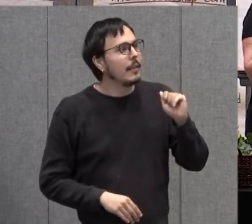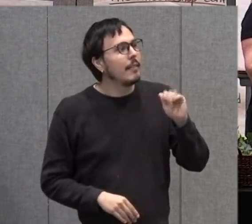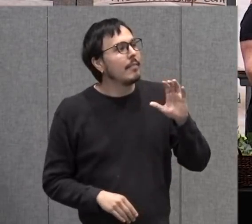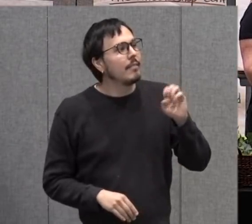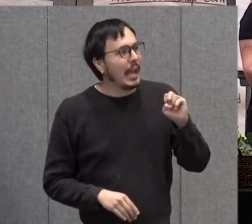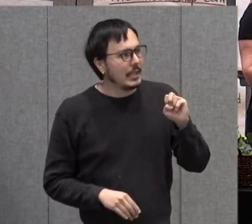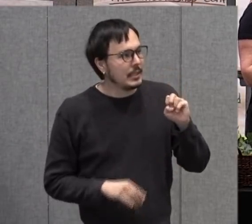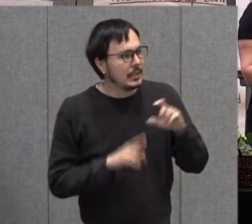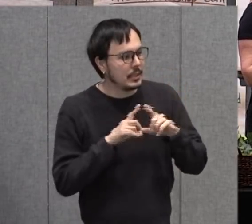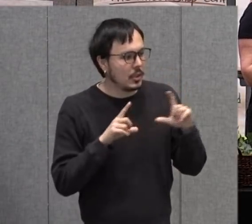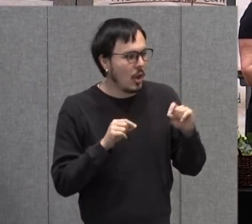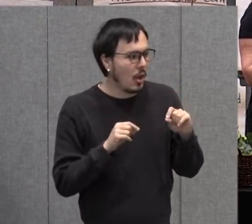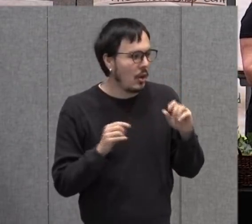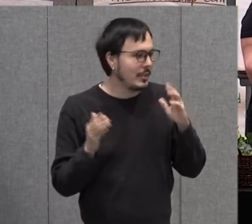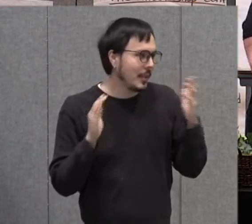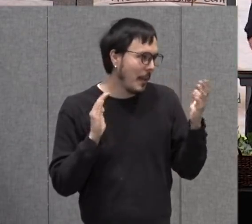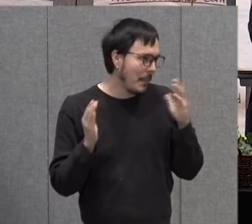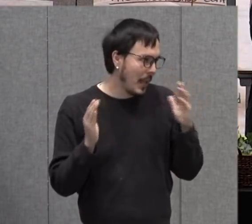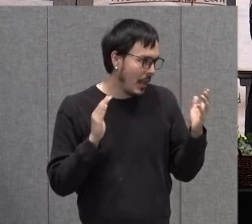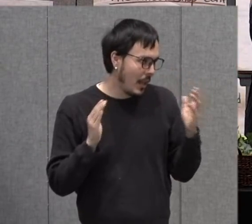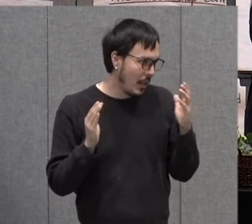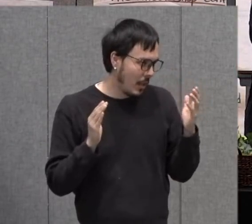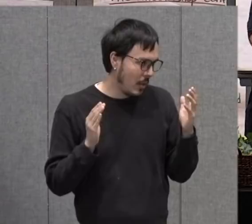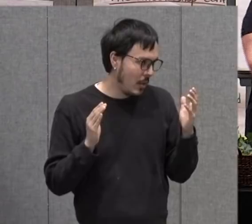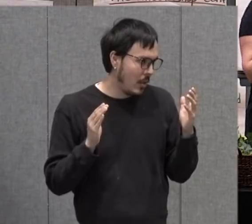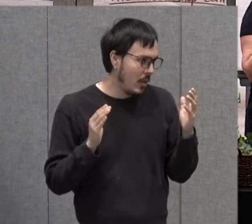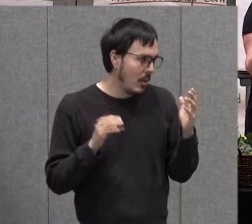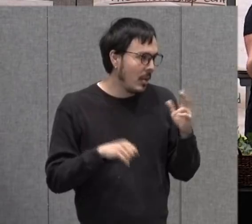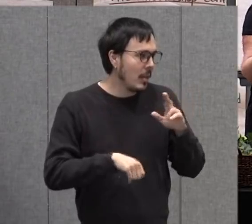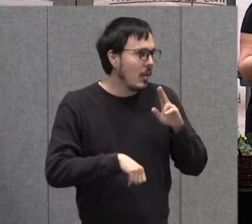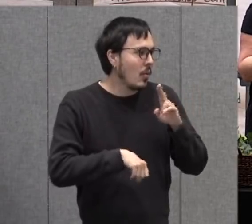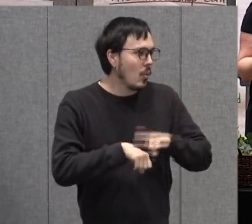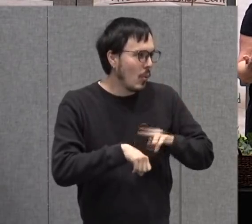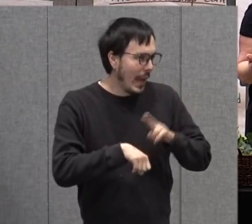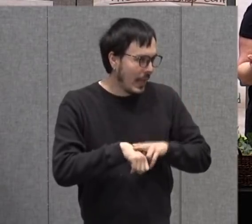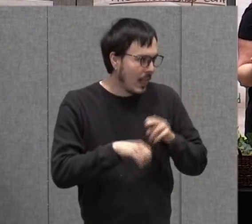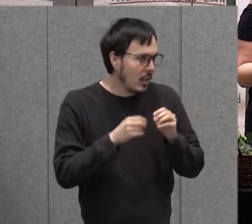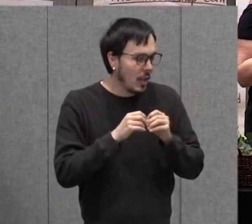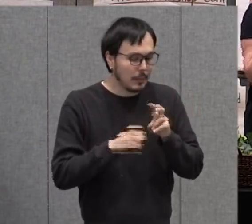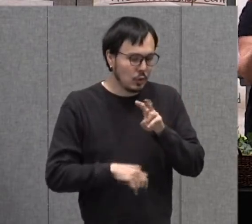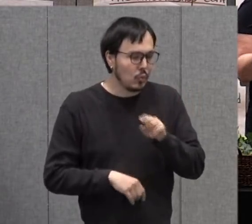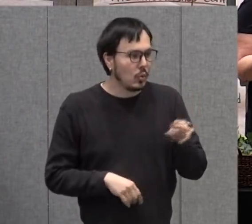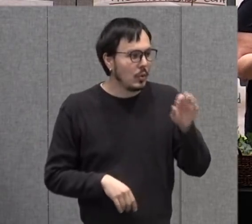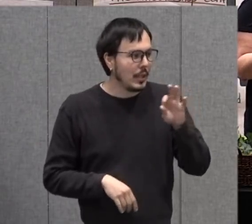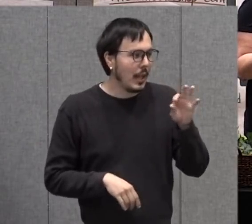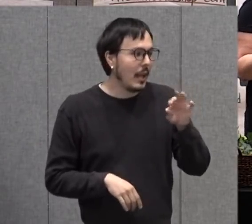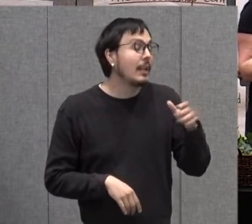than there are gonna be Oh okay, I see. Regular numbers two through nine. It's just my feeling.